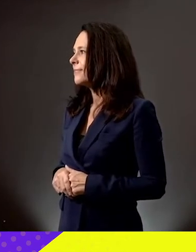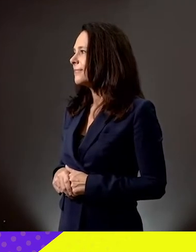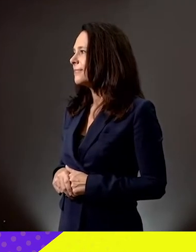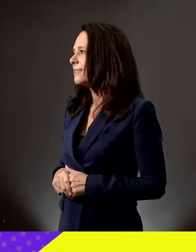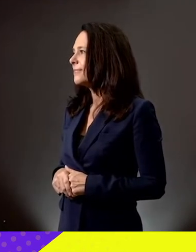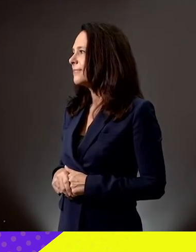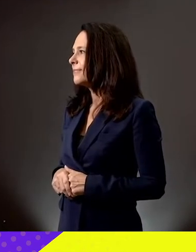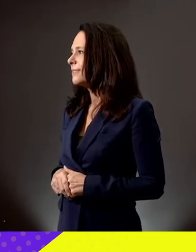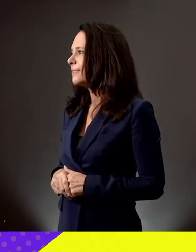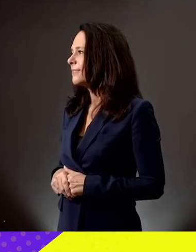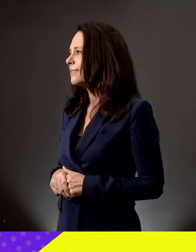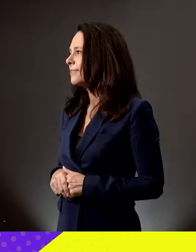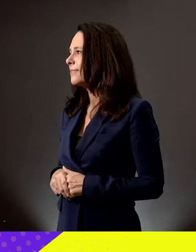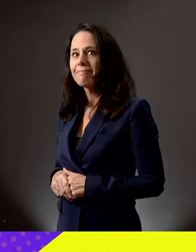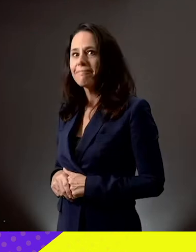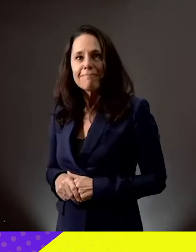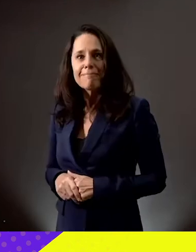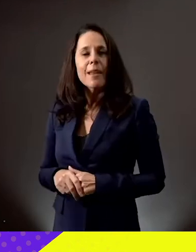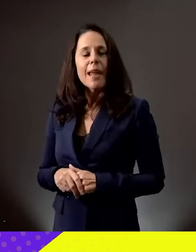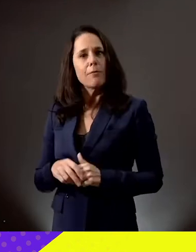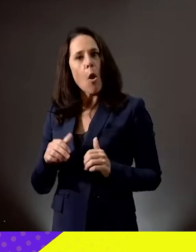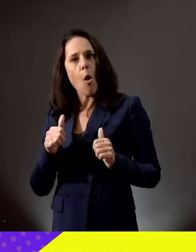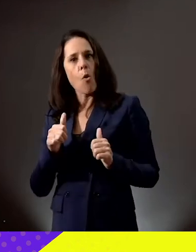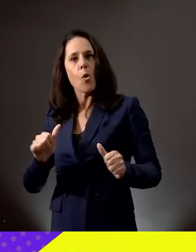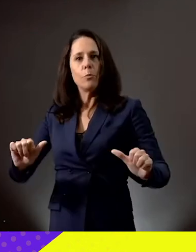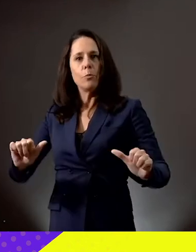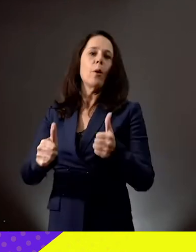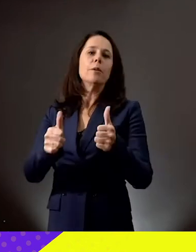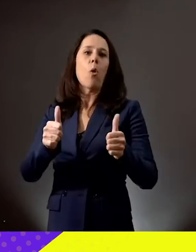That was a good start to this day about the activities on Diversity Day.